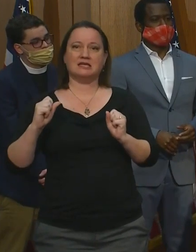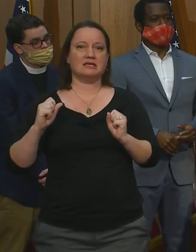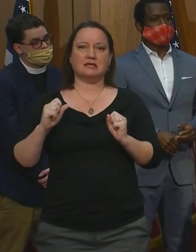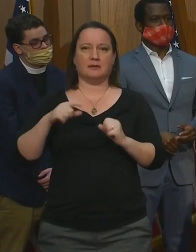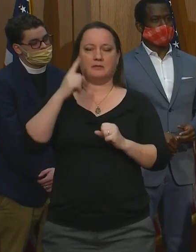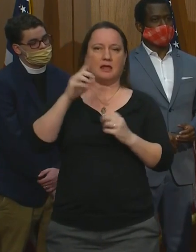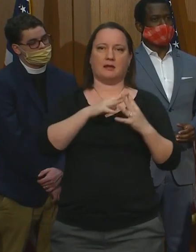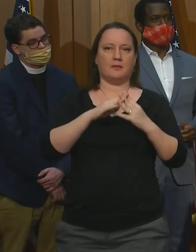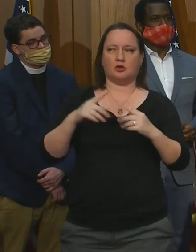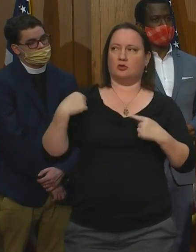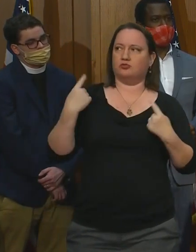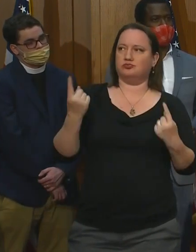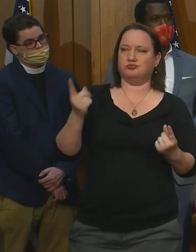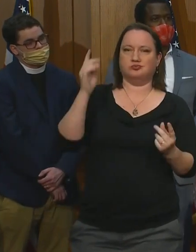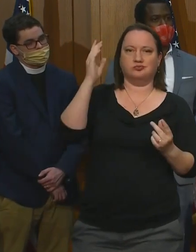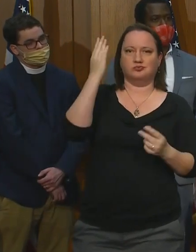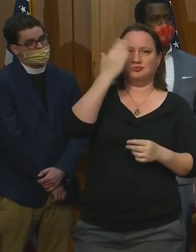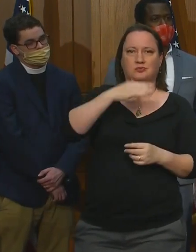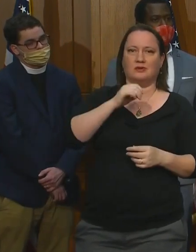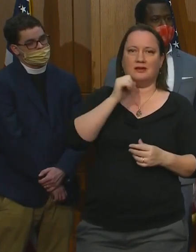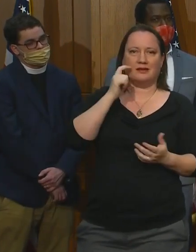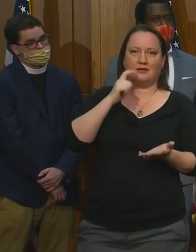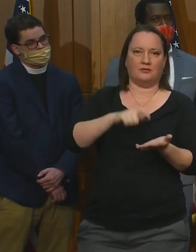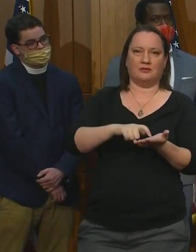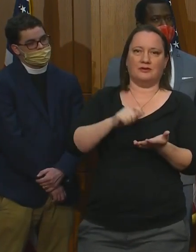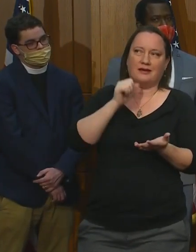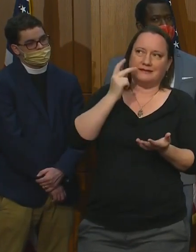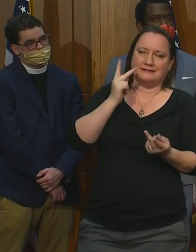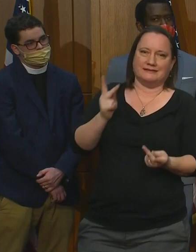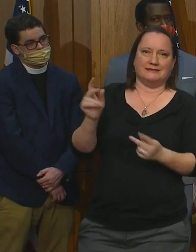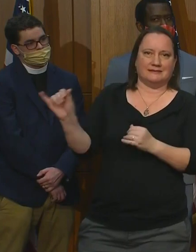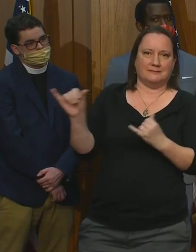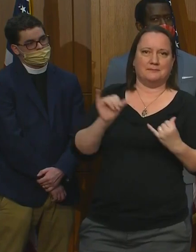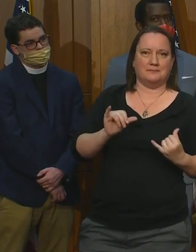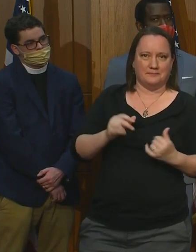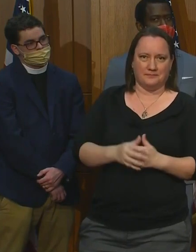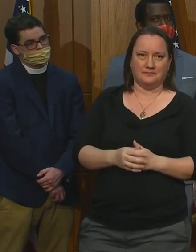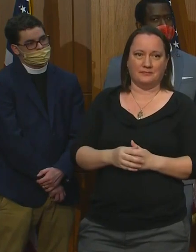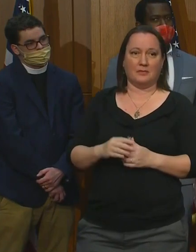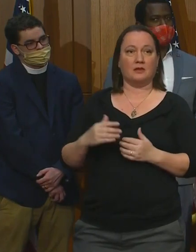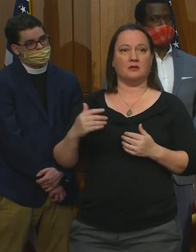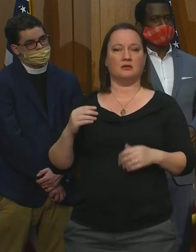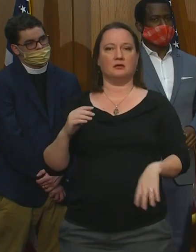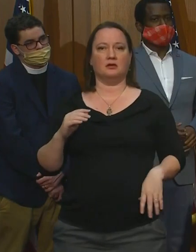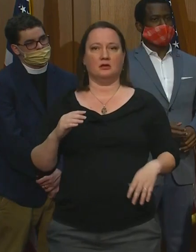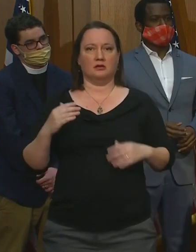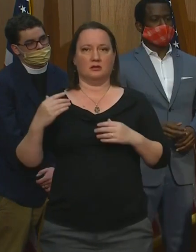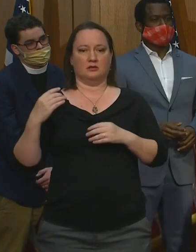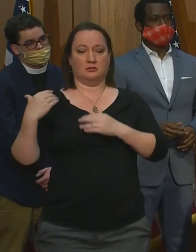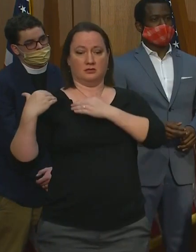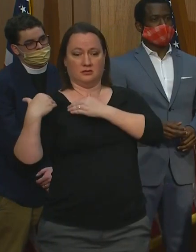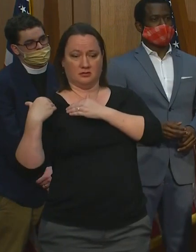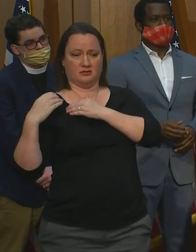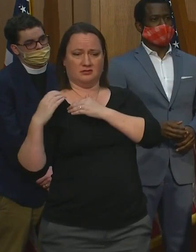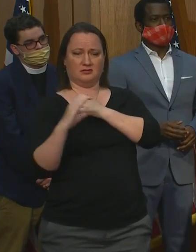HAVE NOT HAVE THE LUXURY OF KNOWING. THE WEIGHT OF FEAR AND